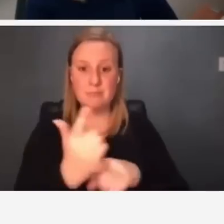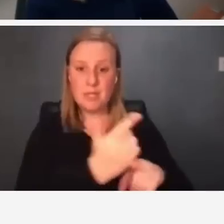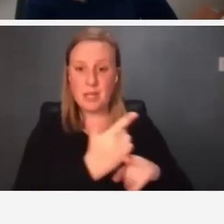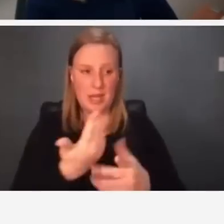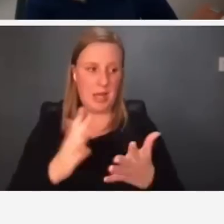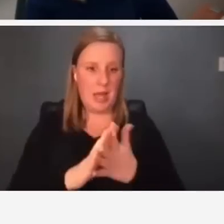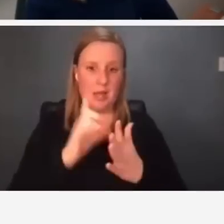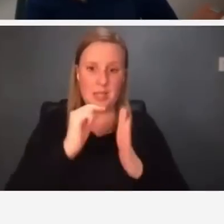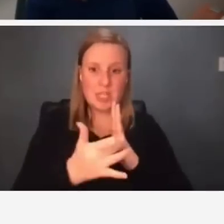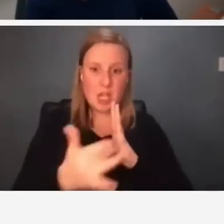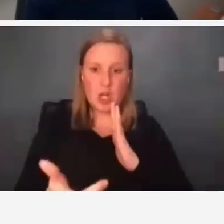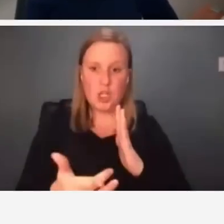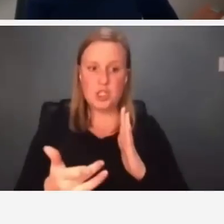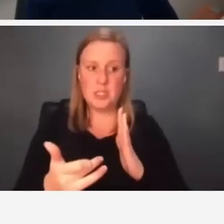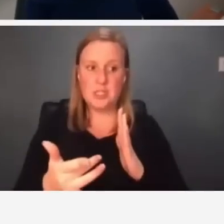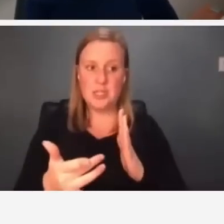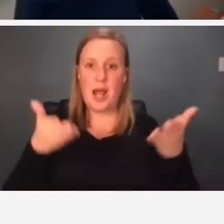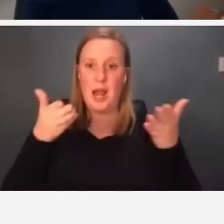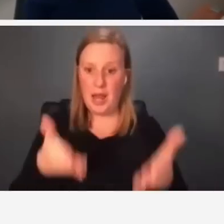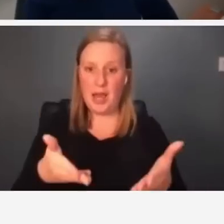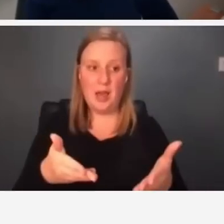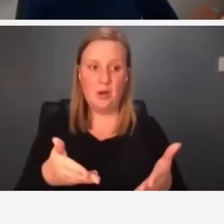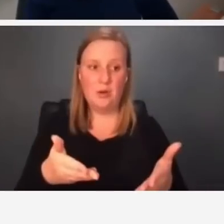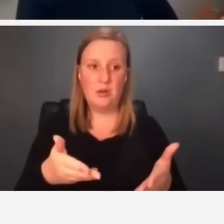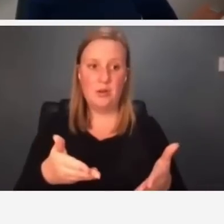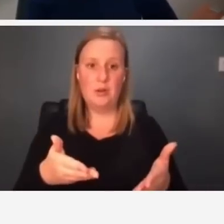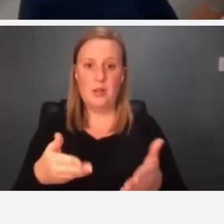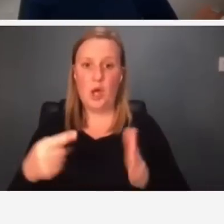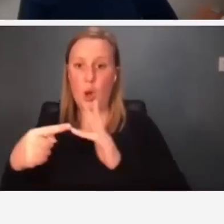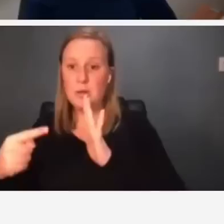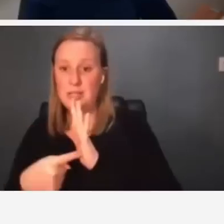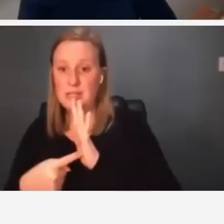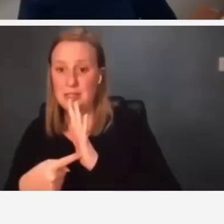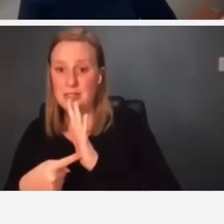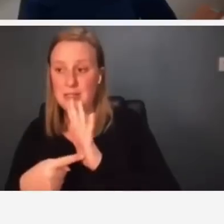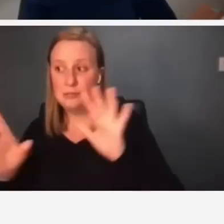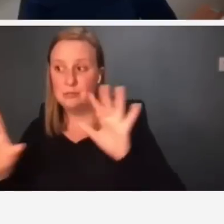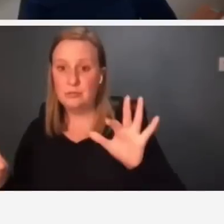experts like OTs to assessors. And when we think about it the ideal is to have the OT